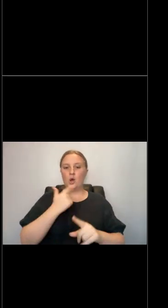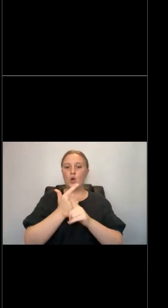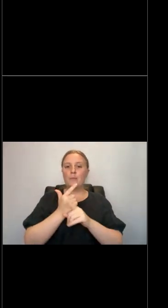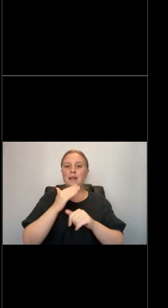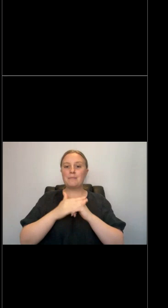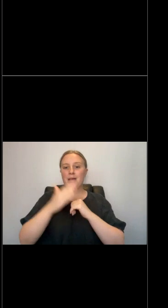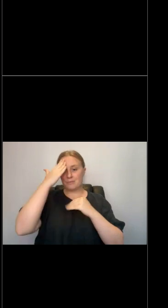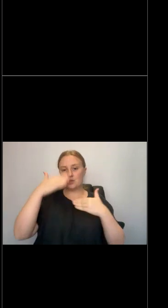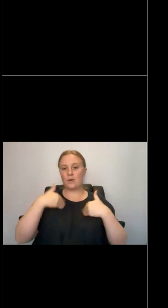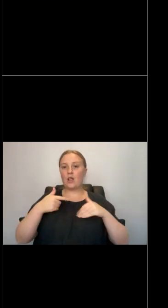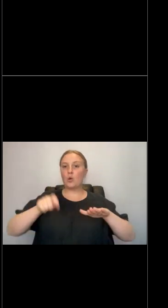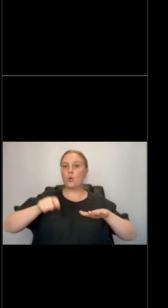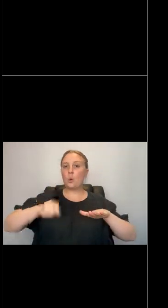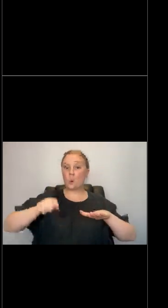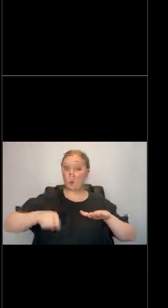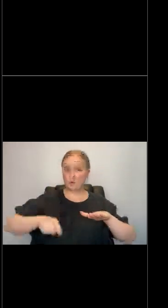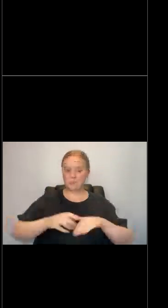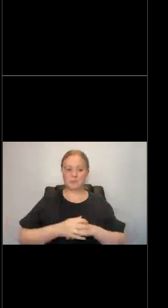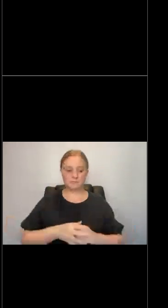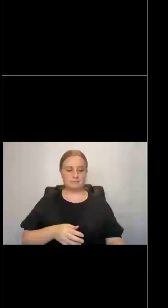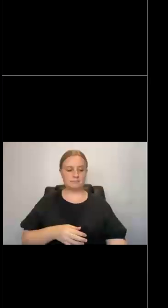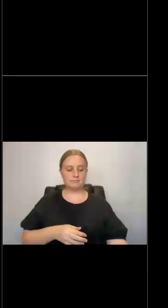They occur in the